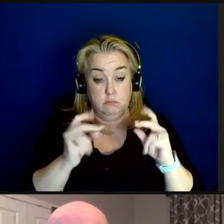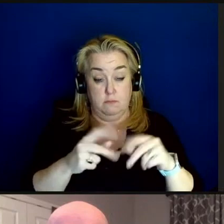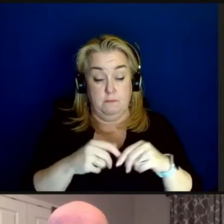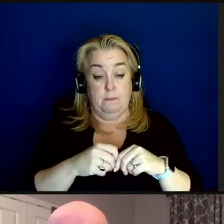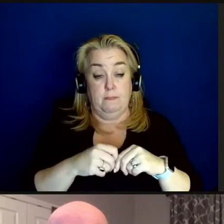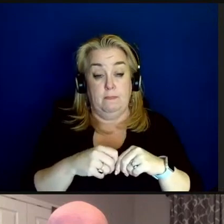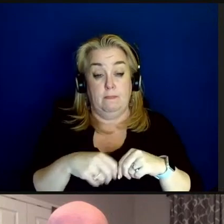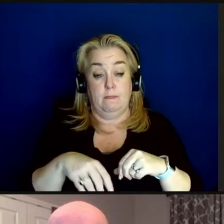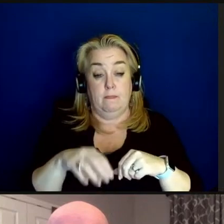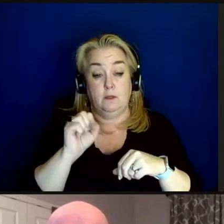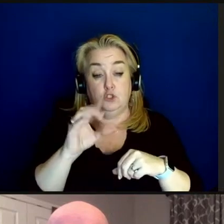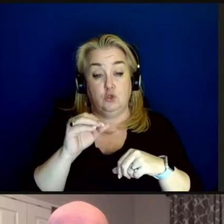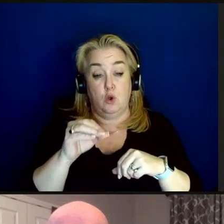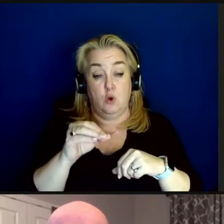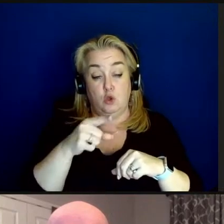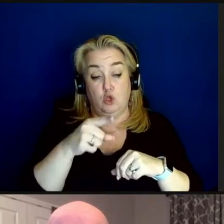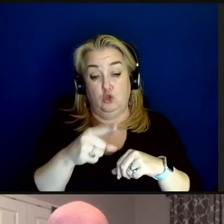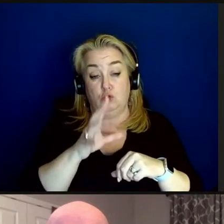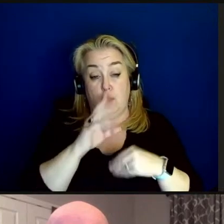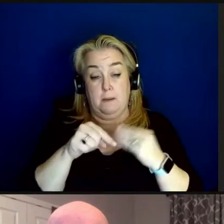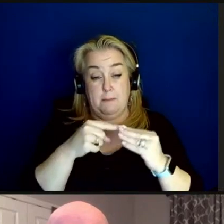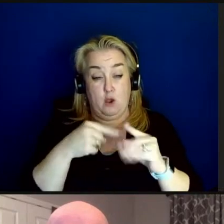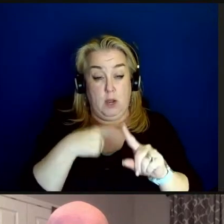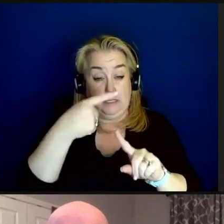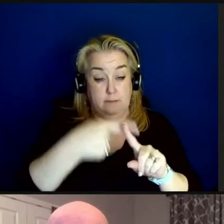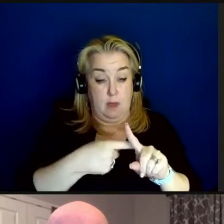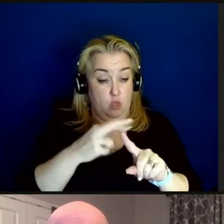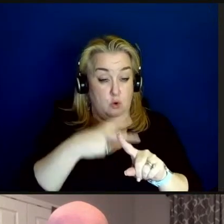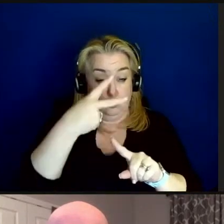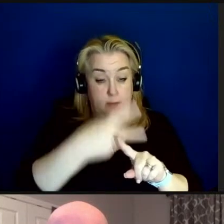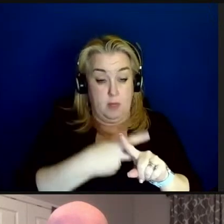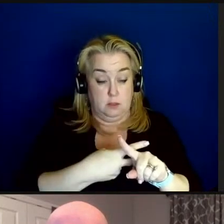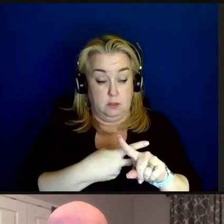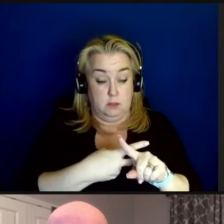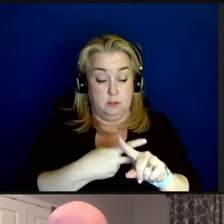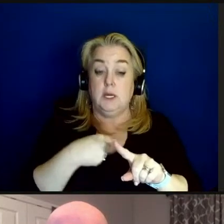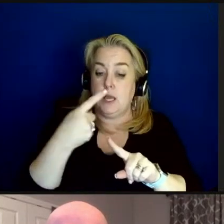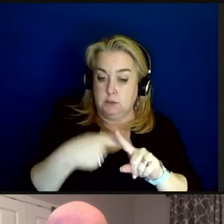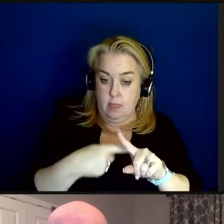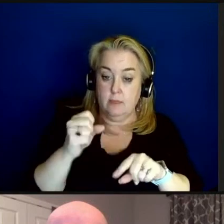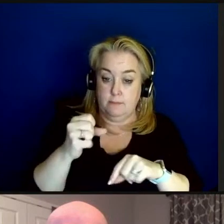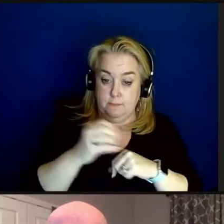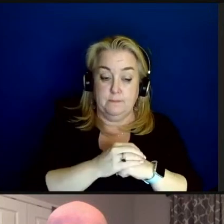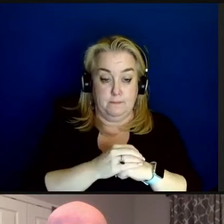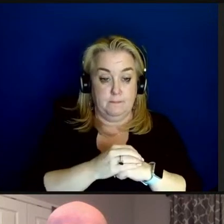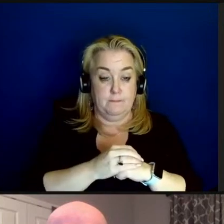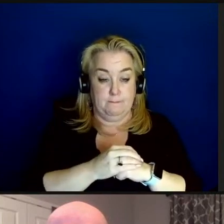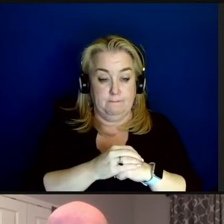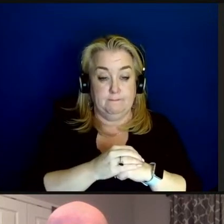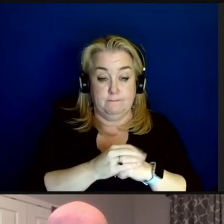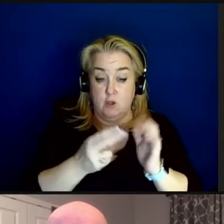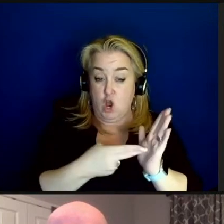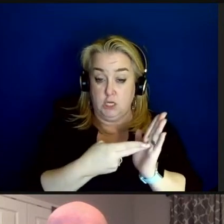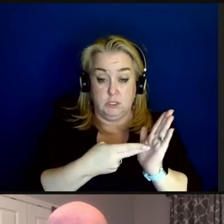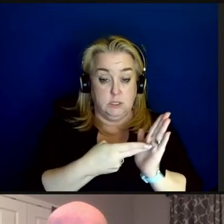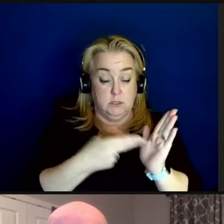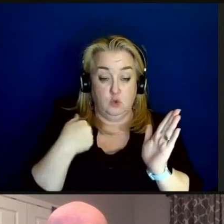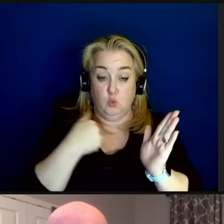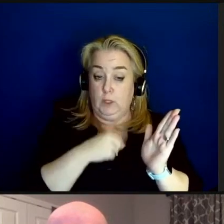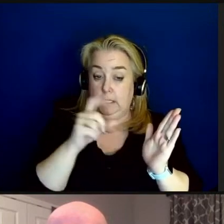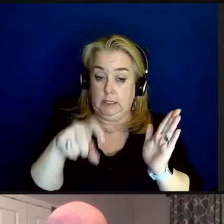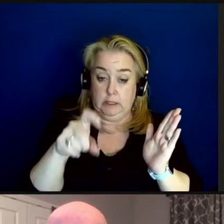WE ALSO WANTED TO TALK ABOUT